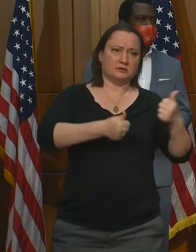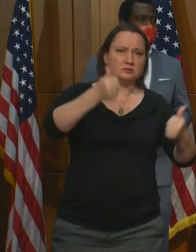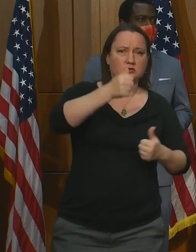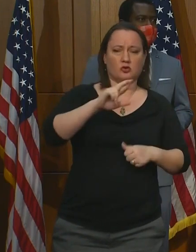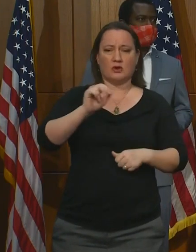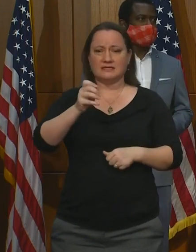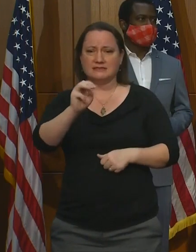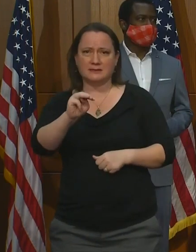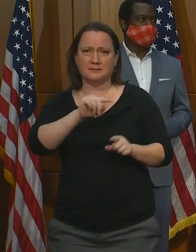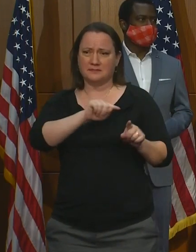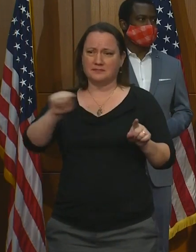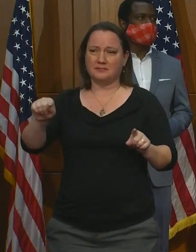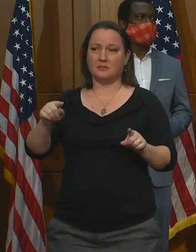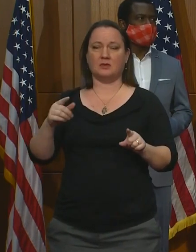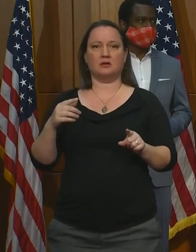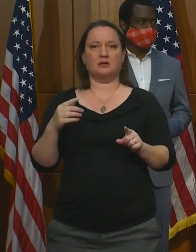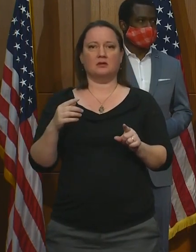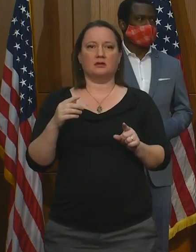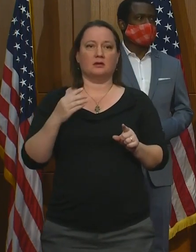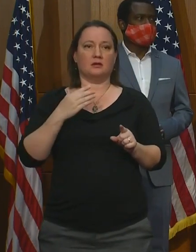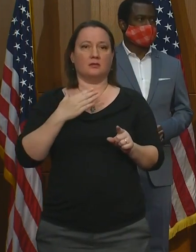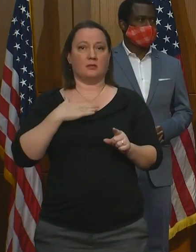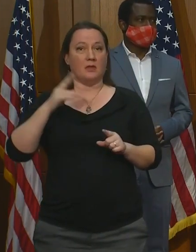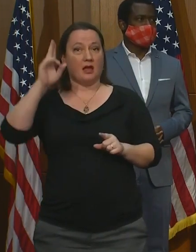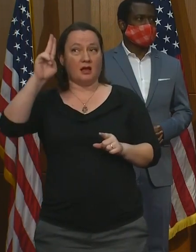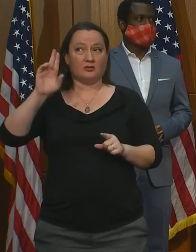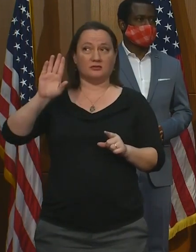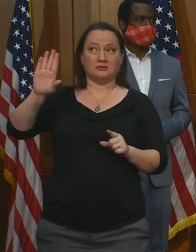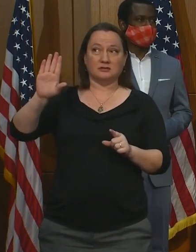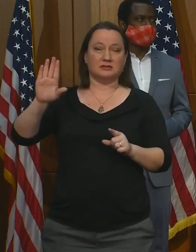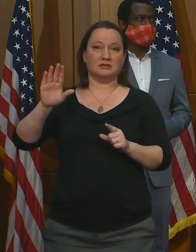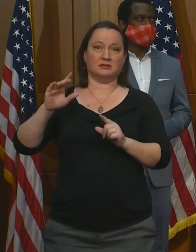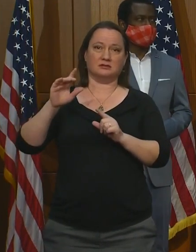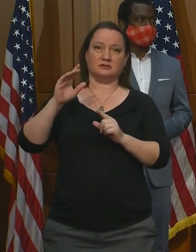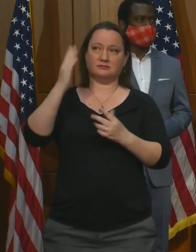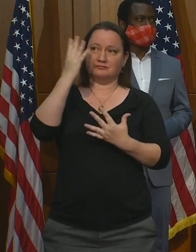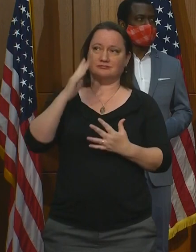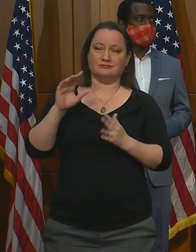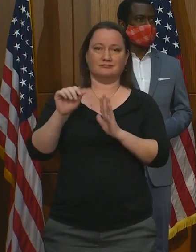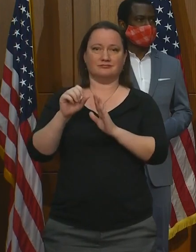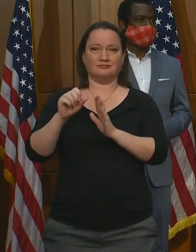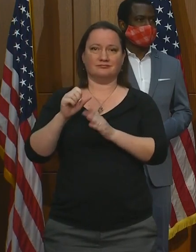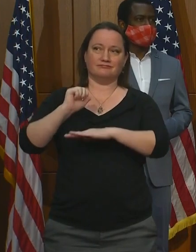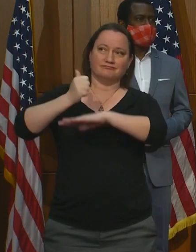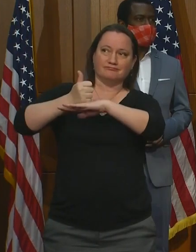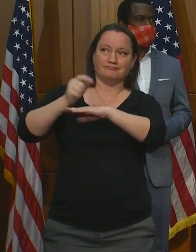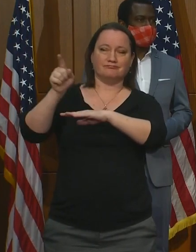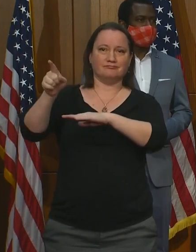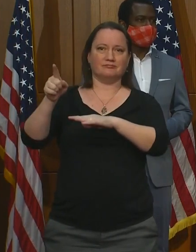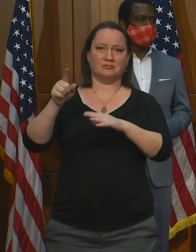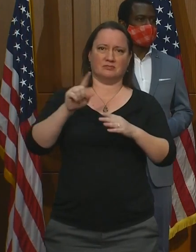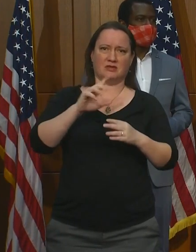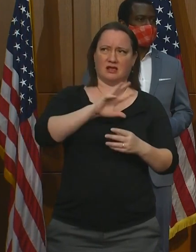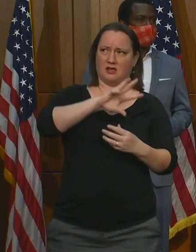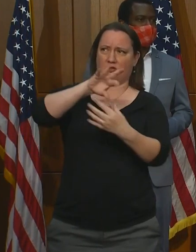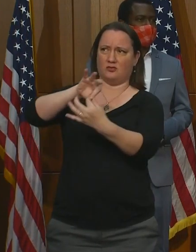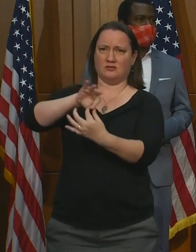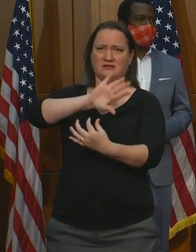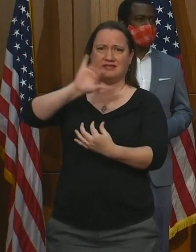RACISM THAT WE HAVE MADE AN IDOL OF MINE UNCLE OUT OF. WE